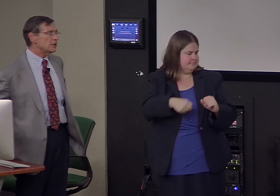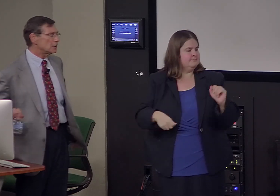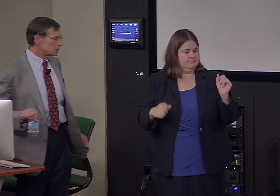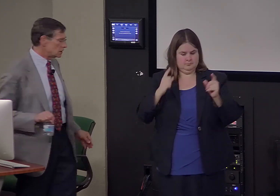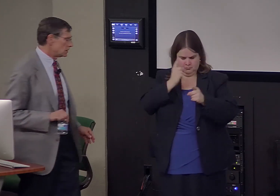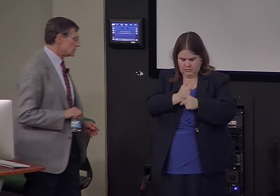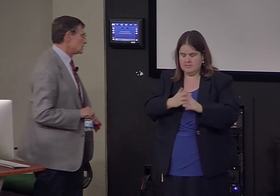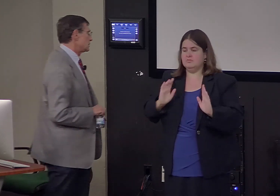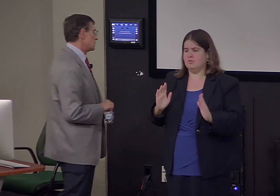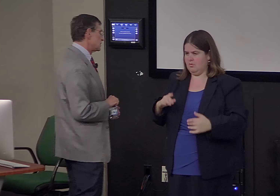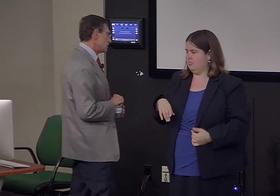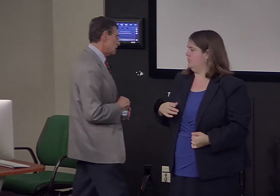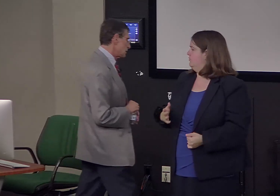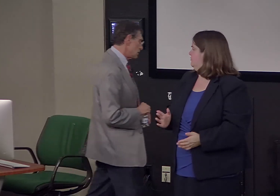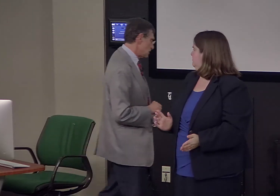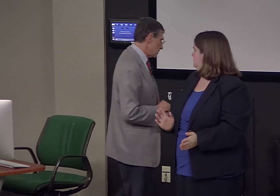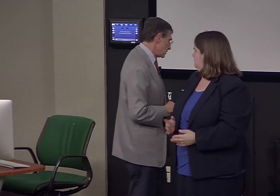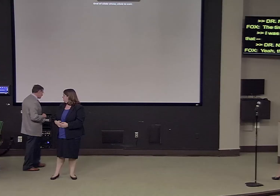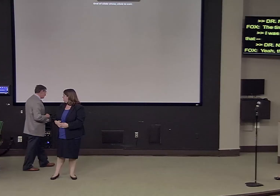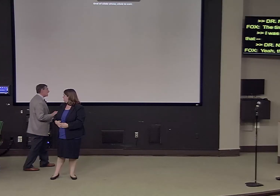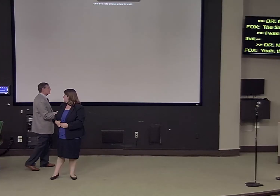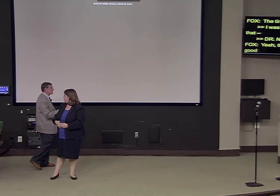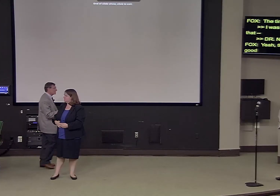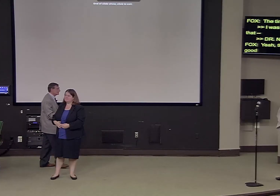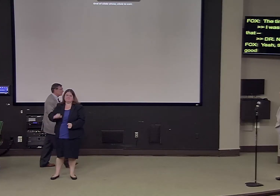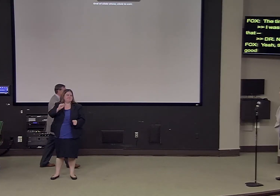So yes, so that's a great point about why